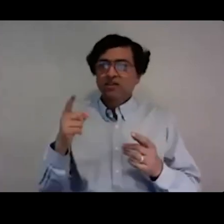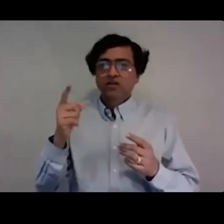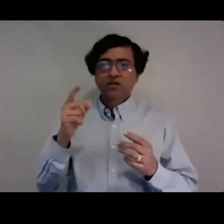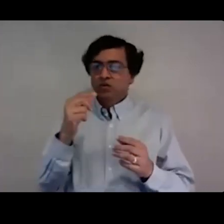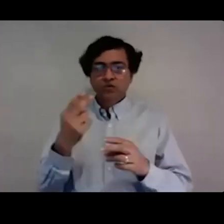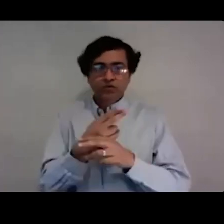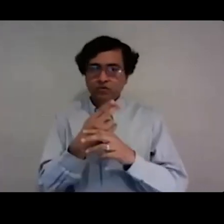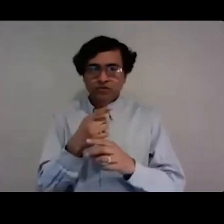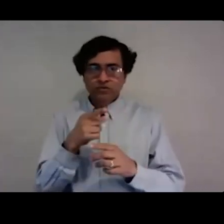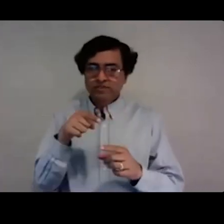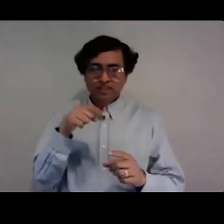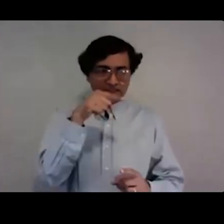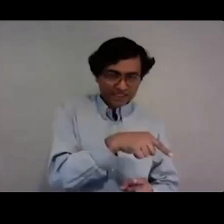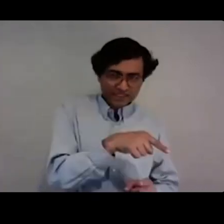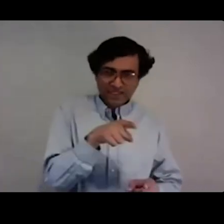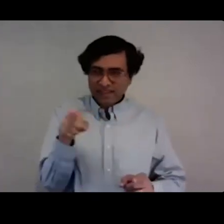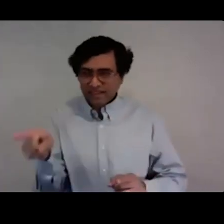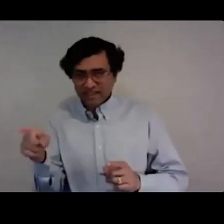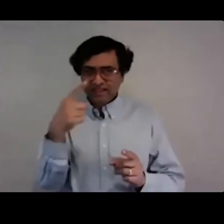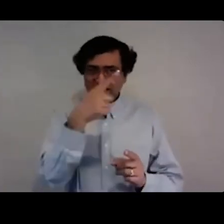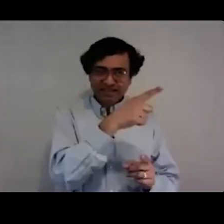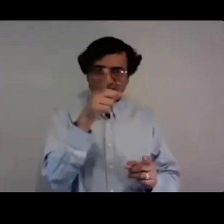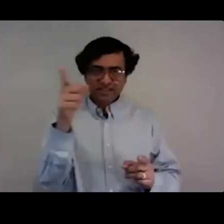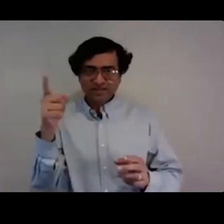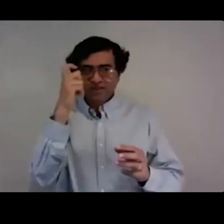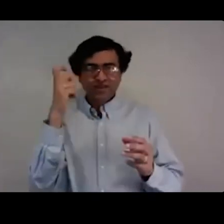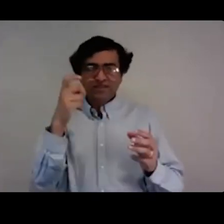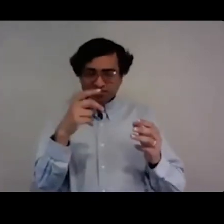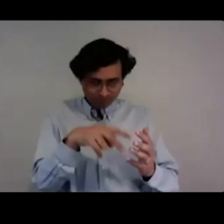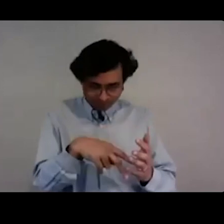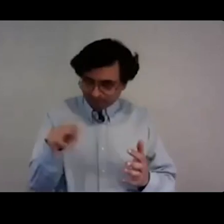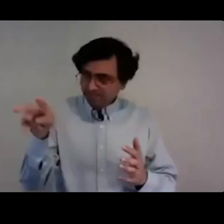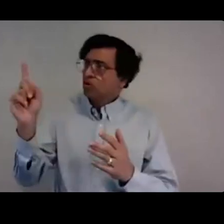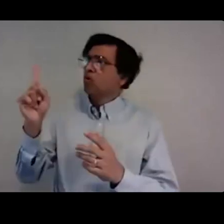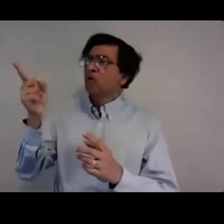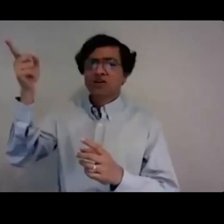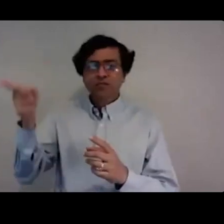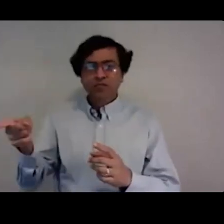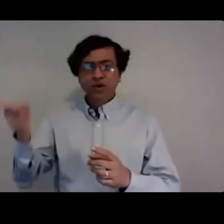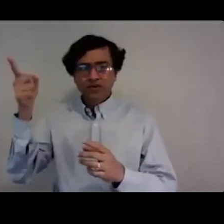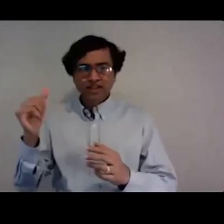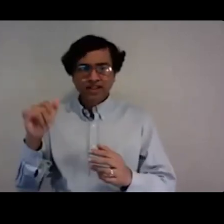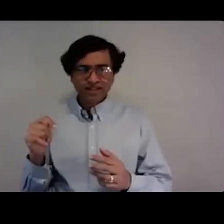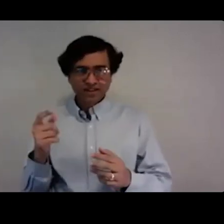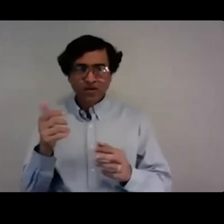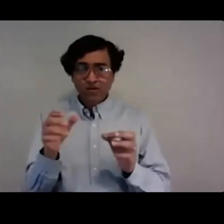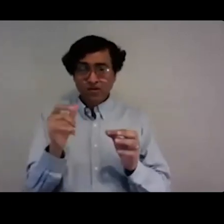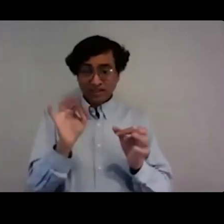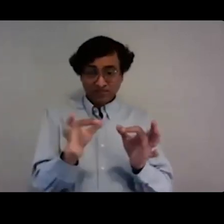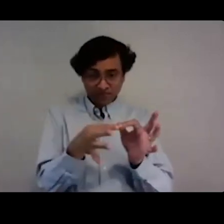concerned with missing information if it is static and represented on the board. And they are no longer worried about where to